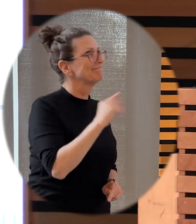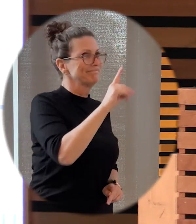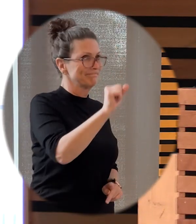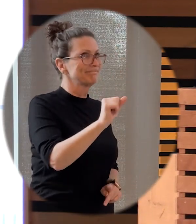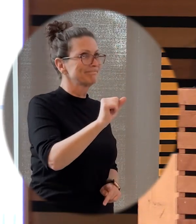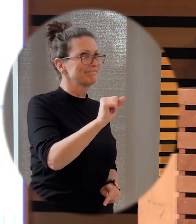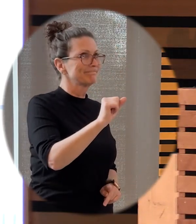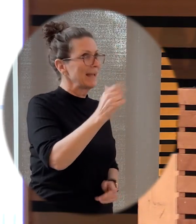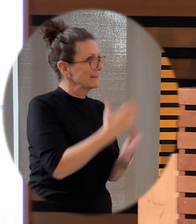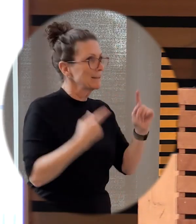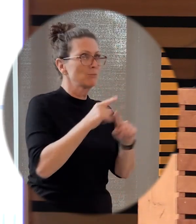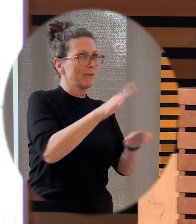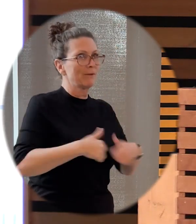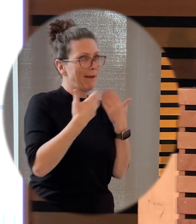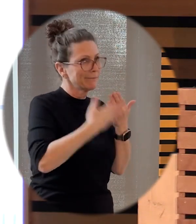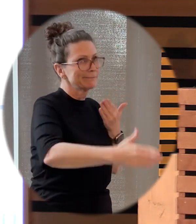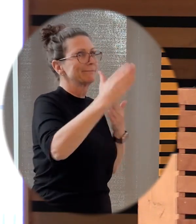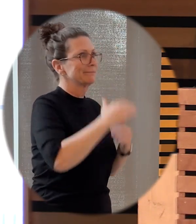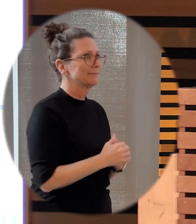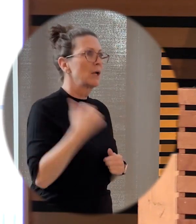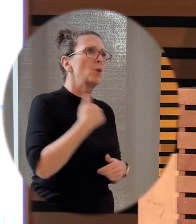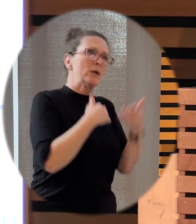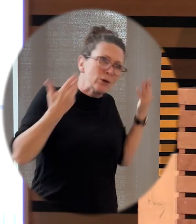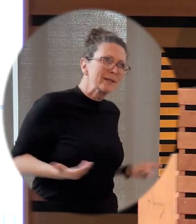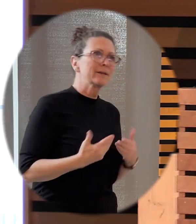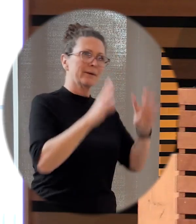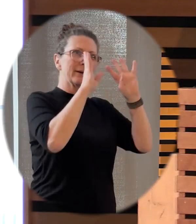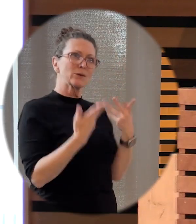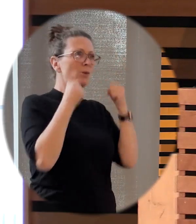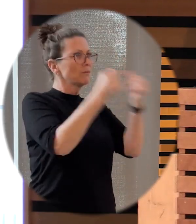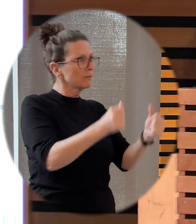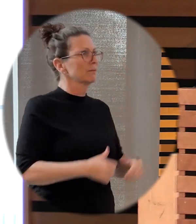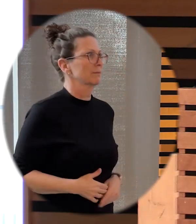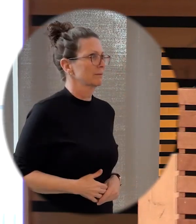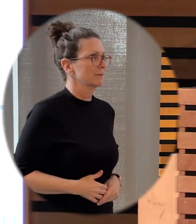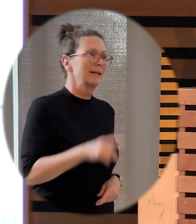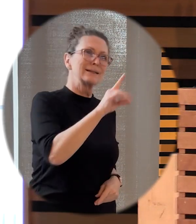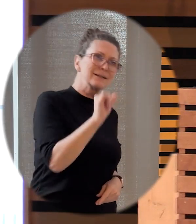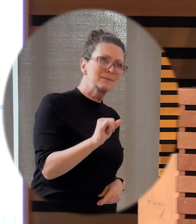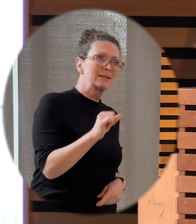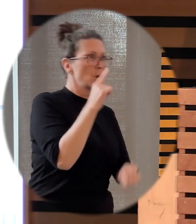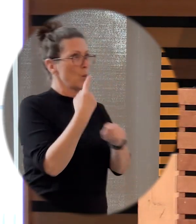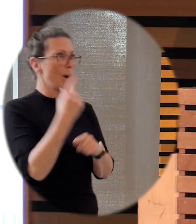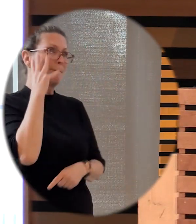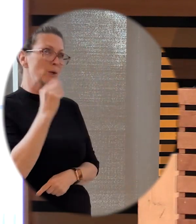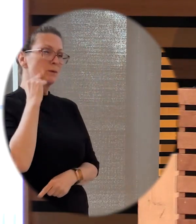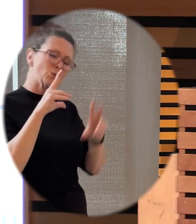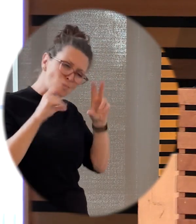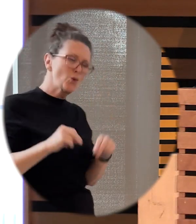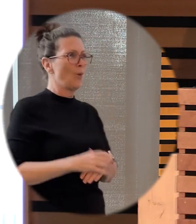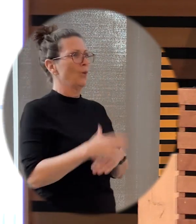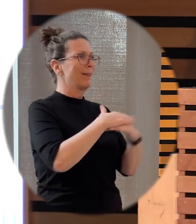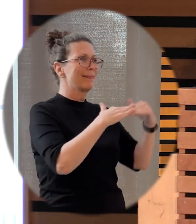lives. We are here. Don't ignore us. Disability is not a monolithic experience. There's immense